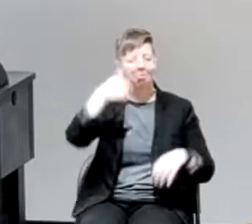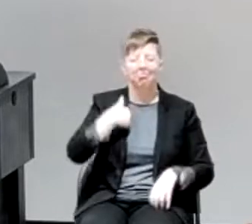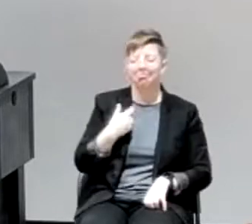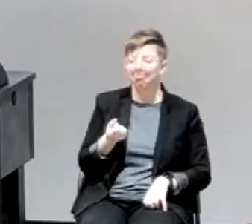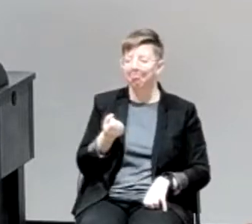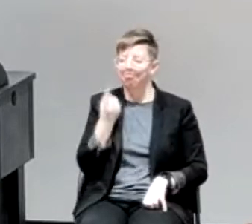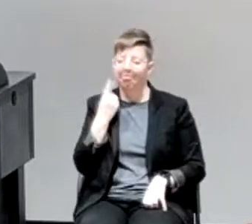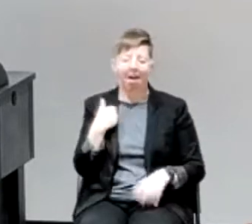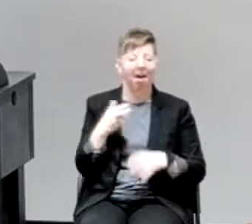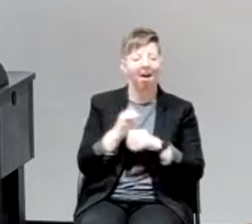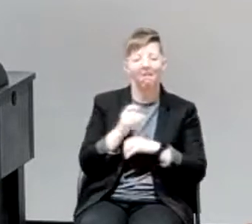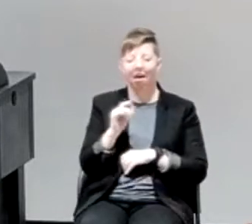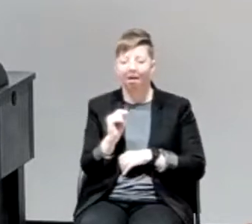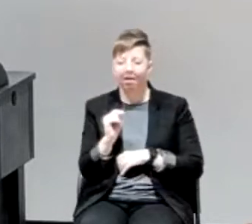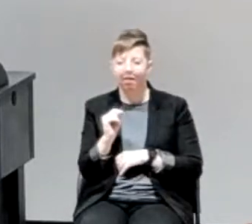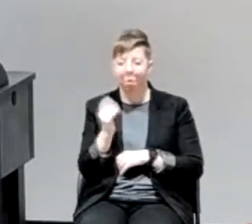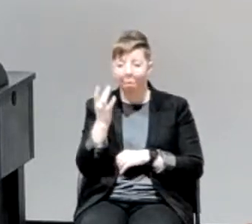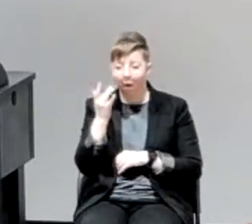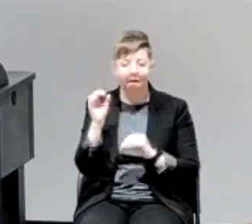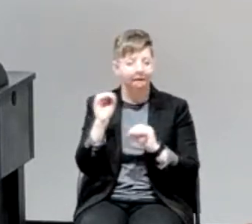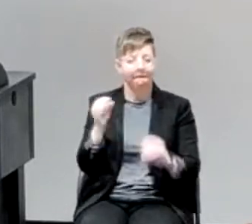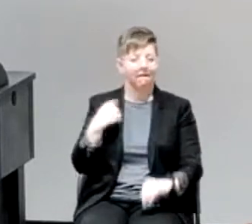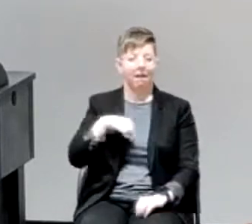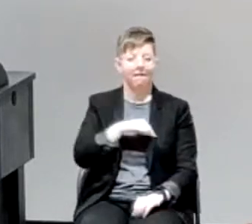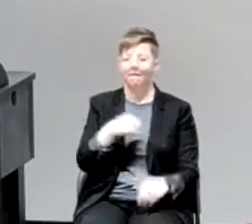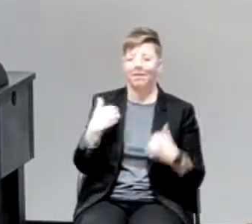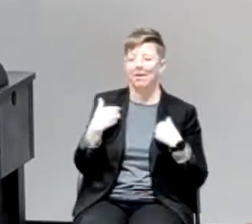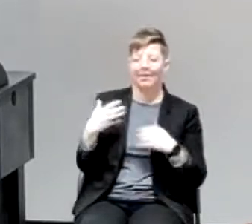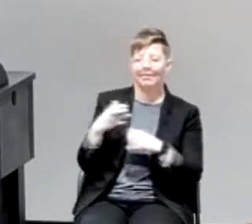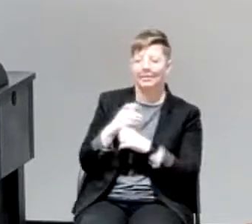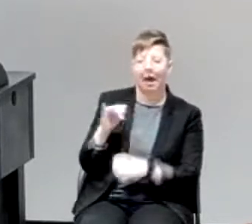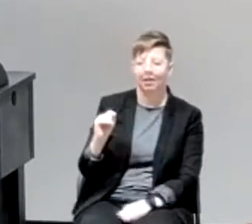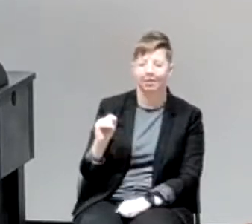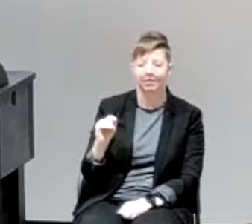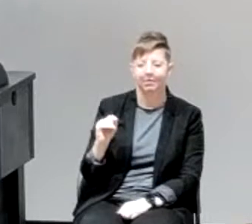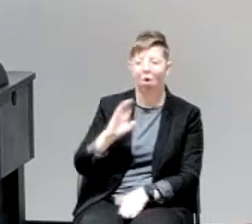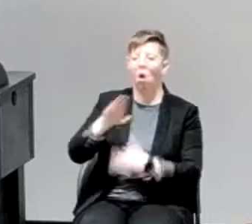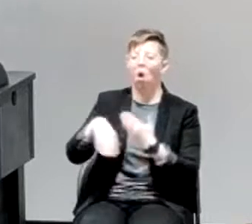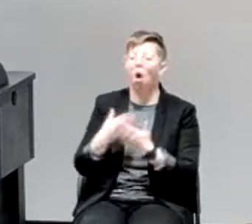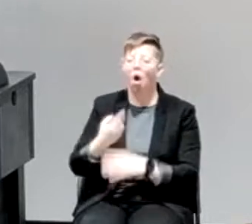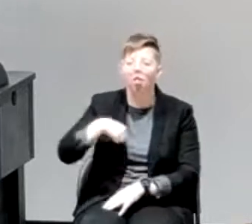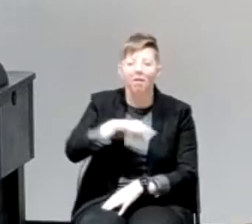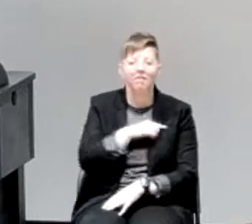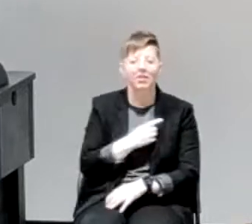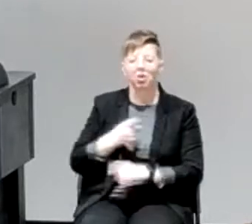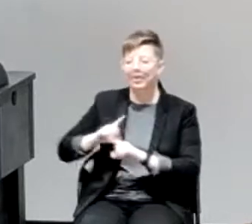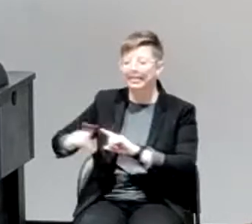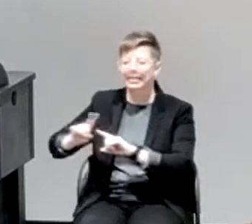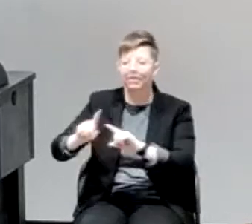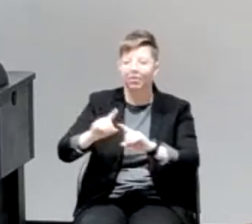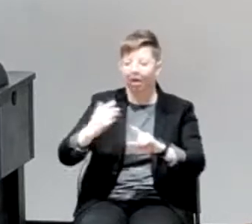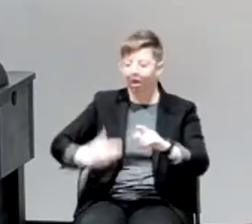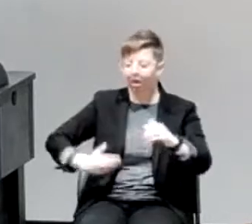What you did not -- what will not be permissible here anymore is to operate like you've got this. Because none of us got this.